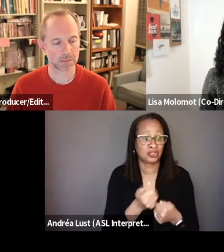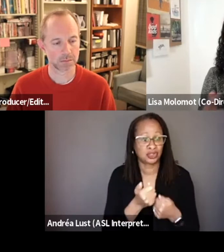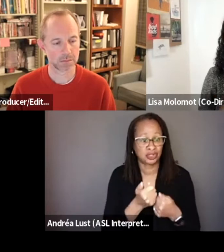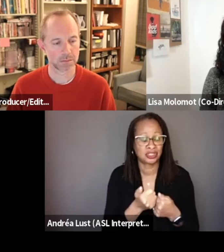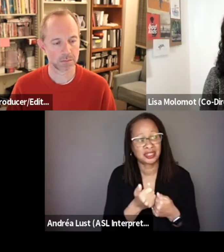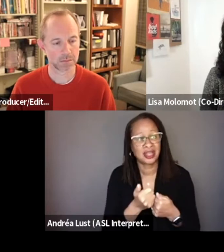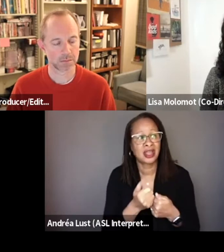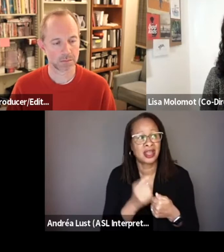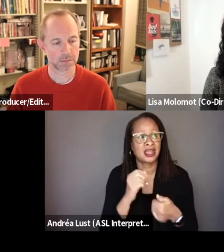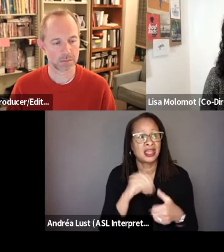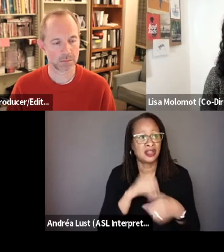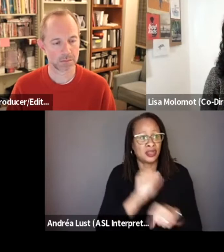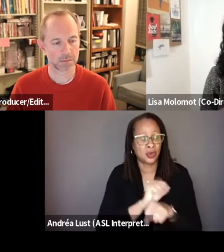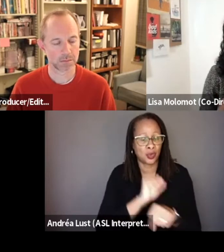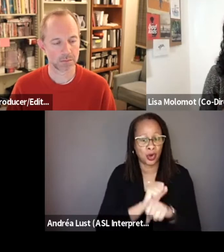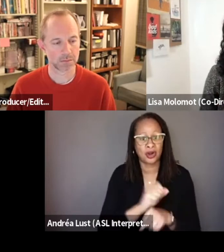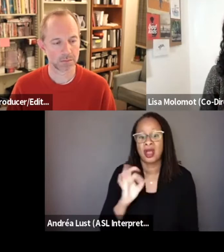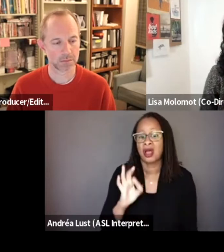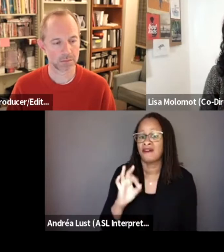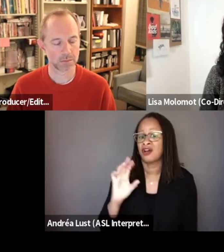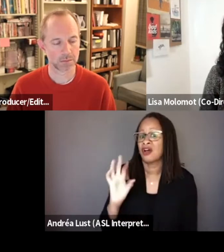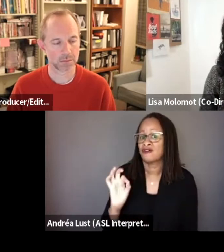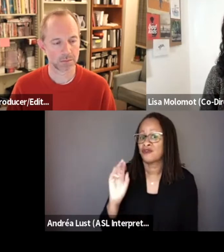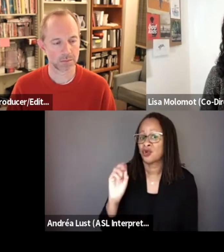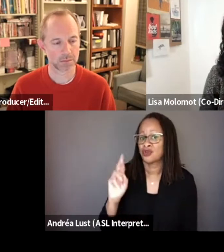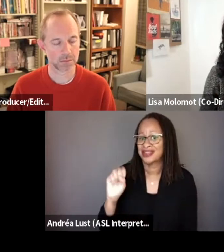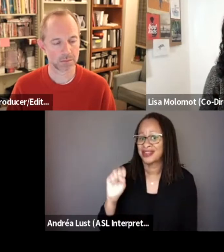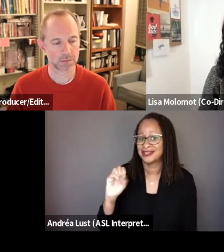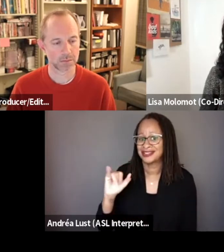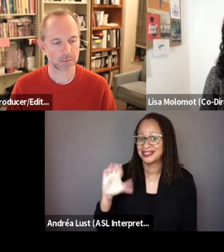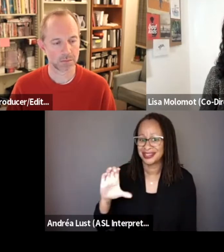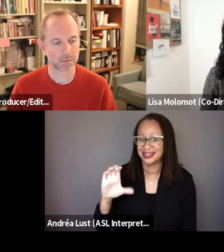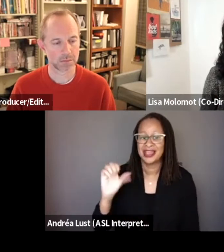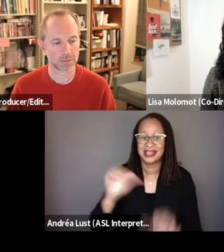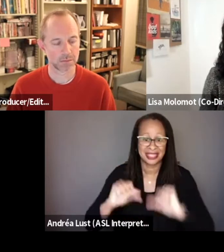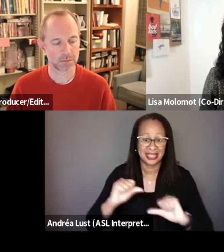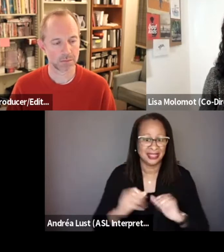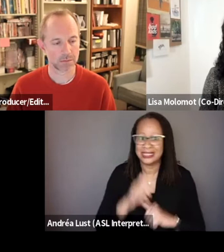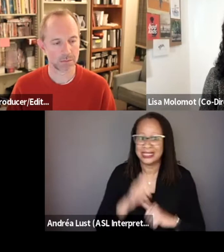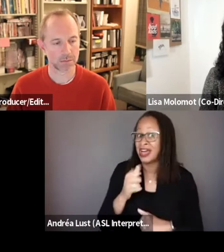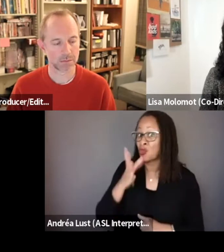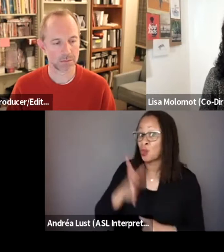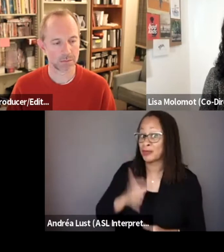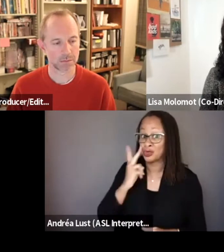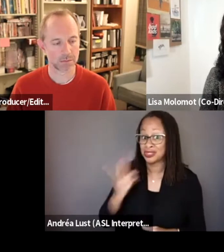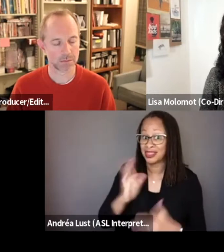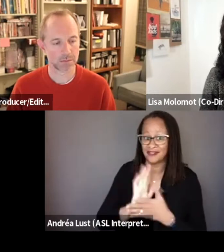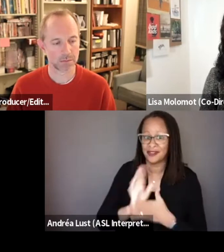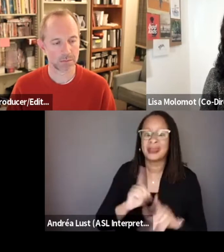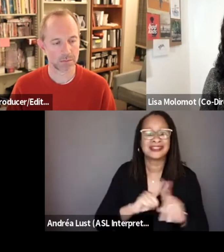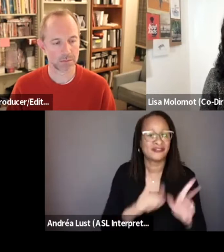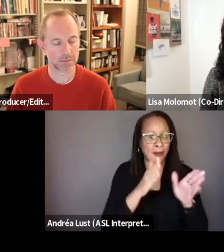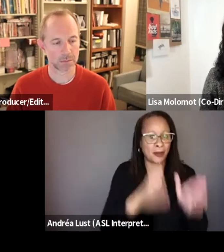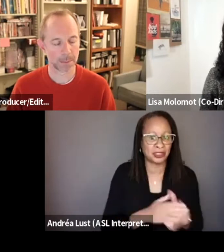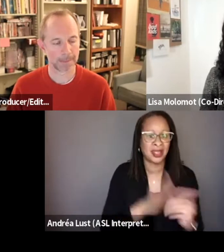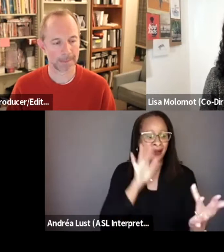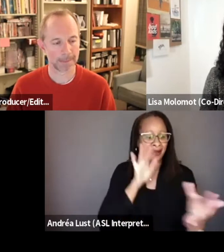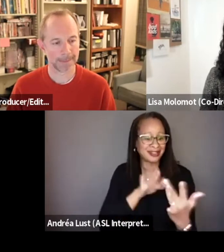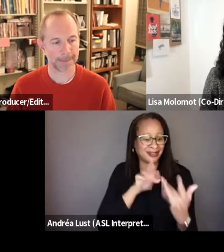actually not the person who is featured in the film, but another forensic scientist. And we reached out to her and we went to Texas,